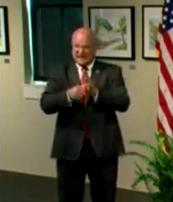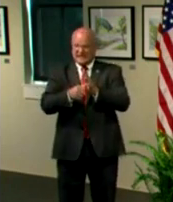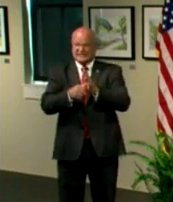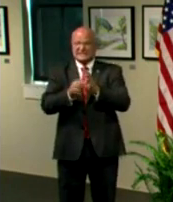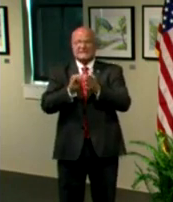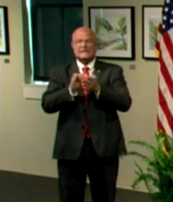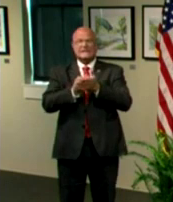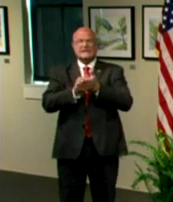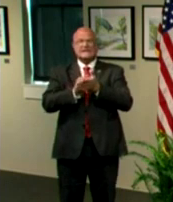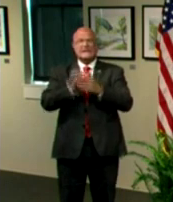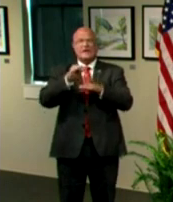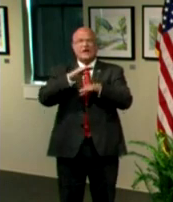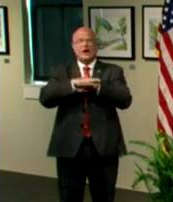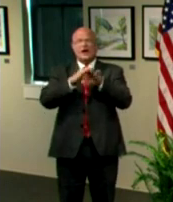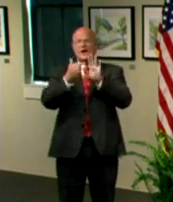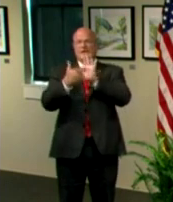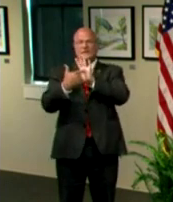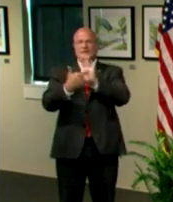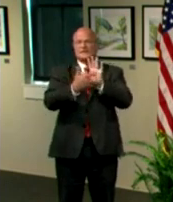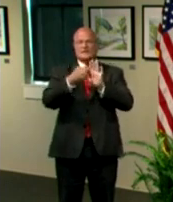RESOURCES BUT WE DON'T WANT TO